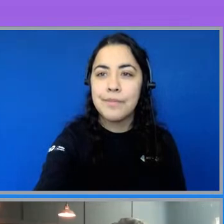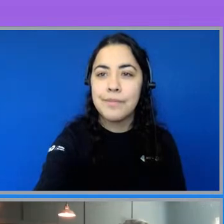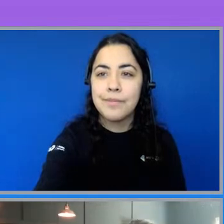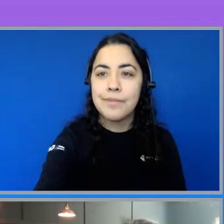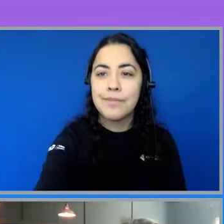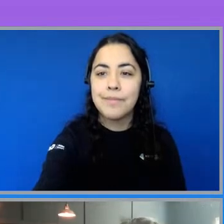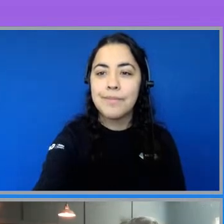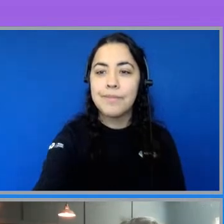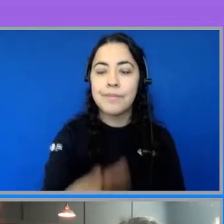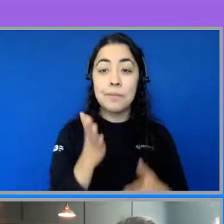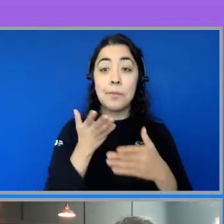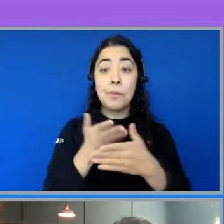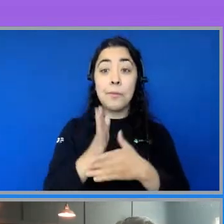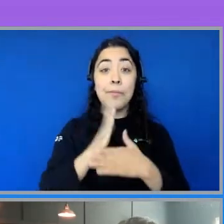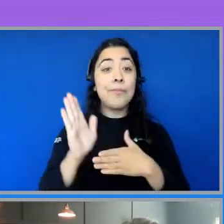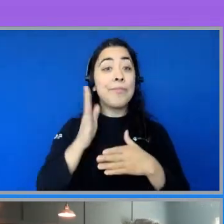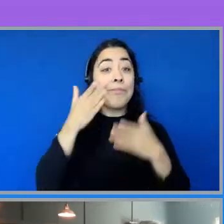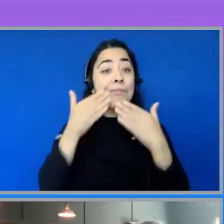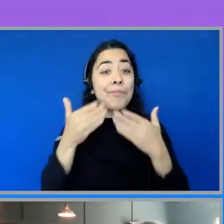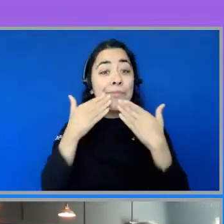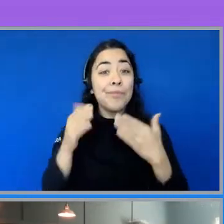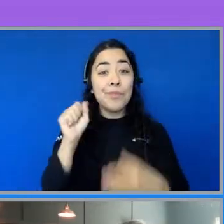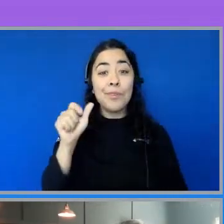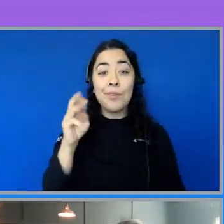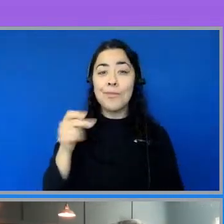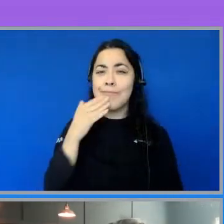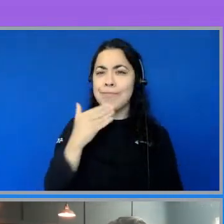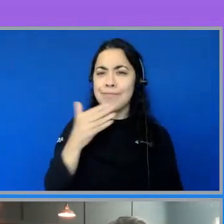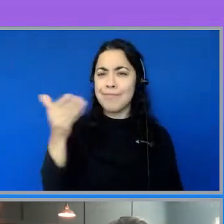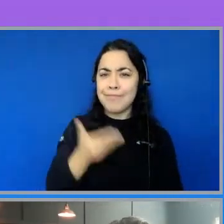All right. All right. Thank you, Shawn, for that